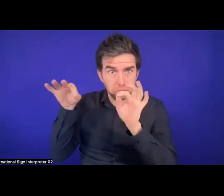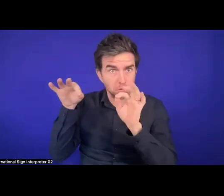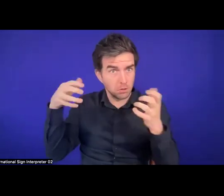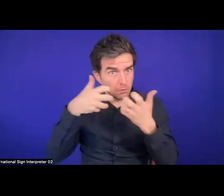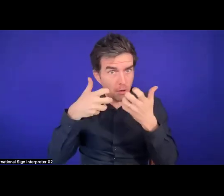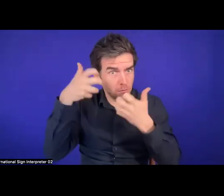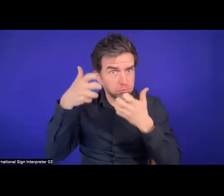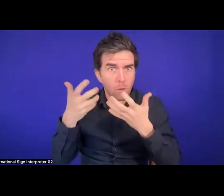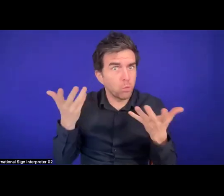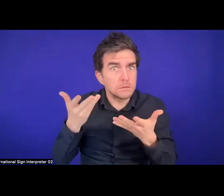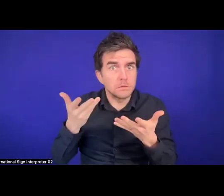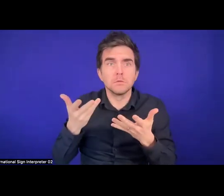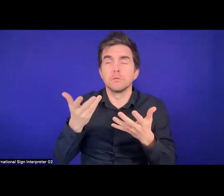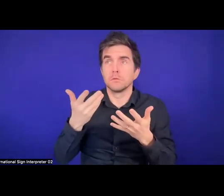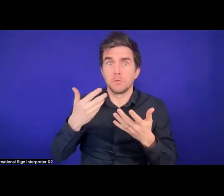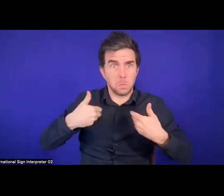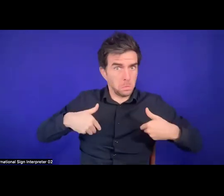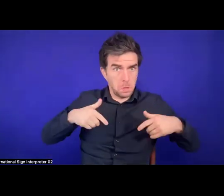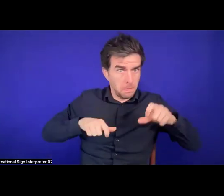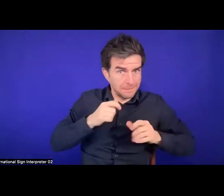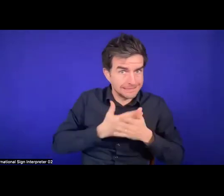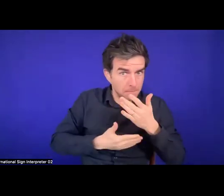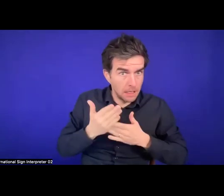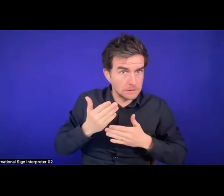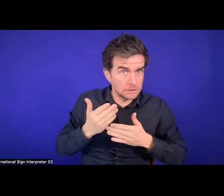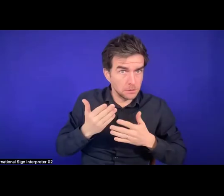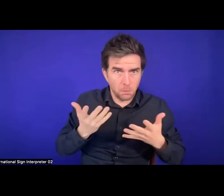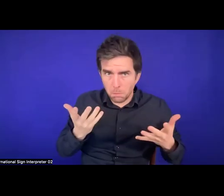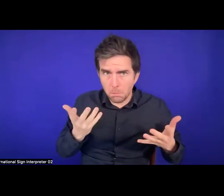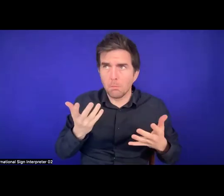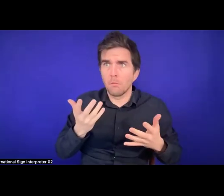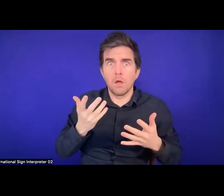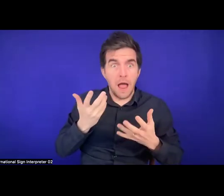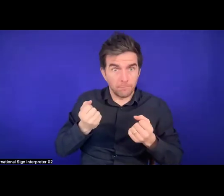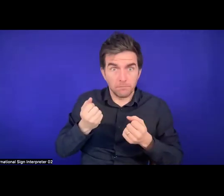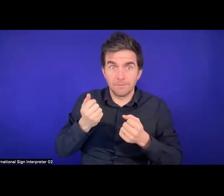and who will miss in this category or whether we are considering or not persons with a moderate disability.